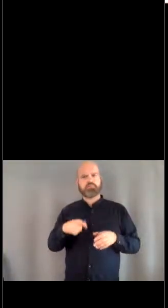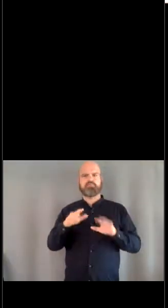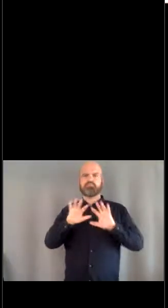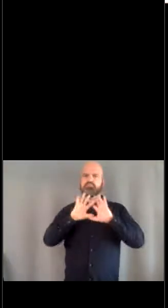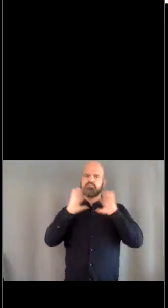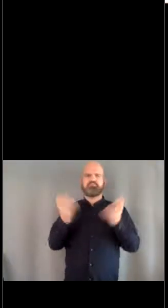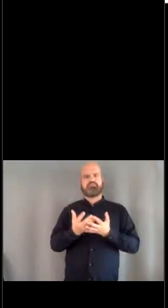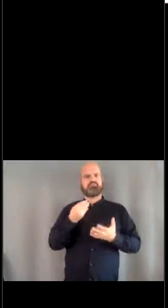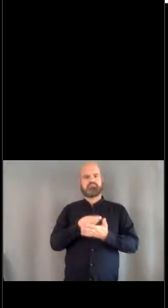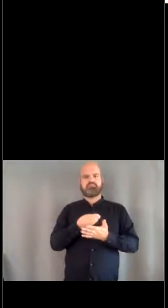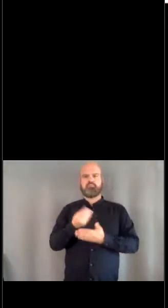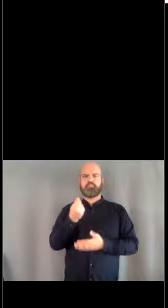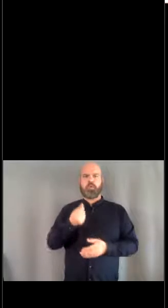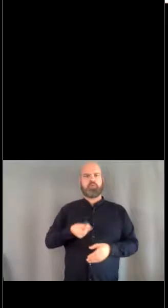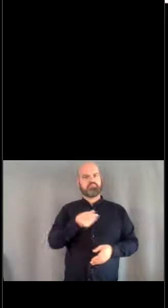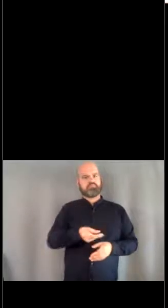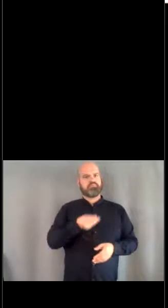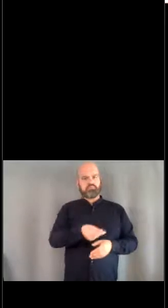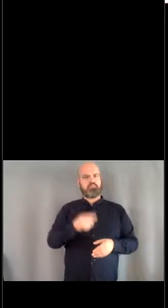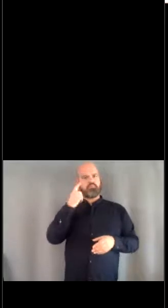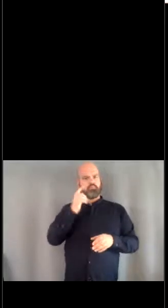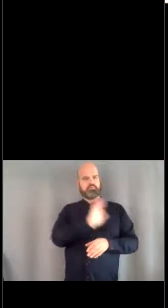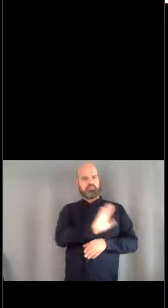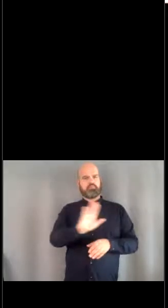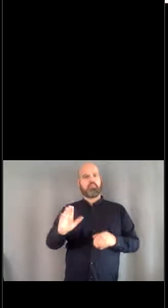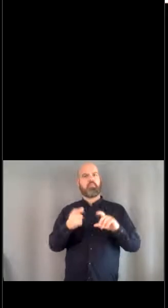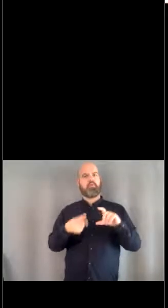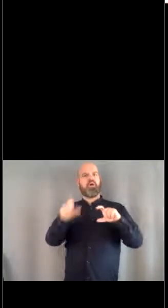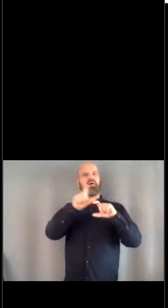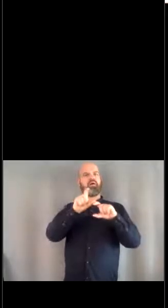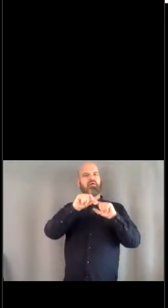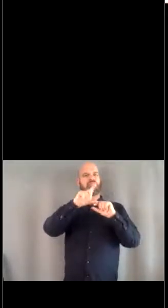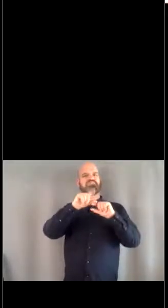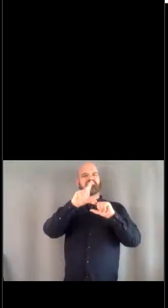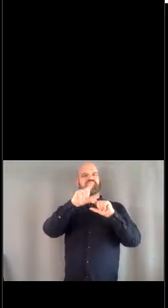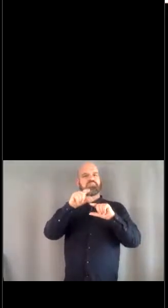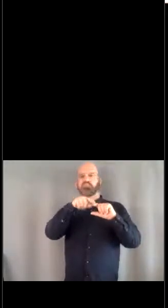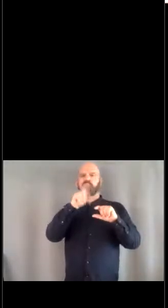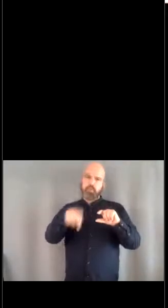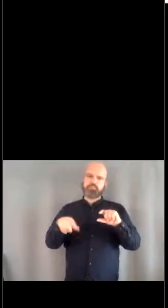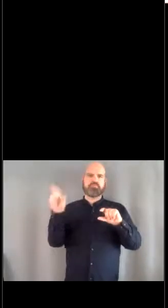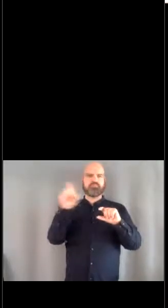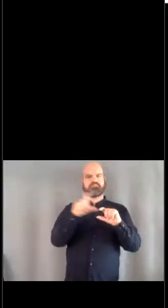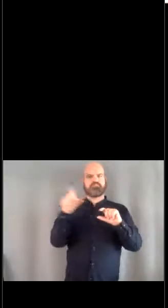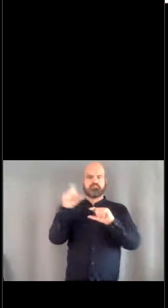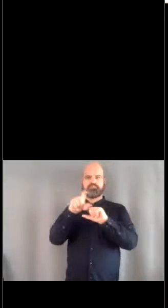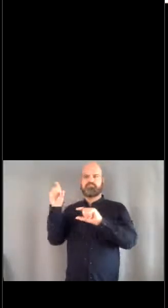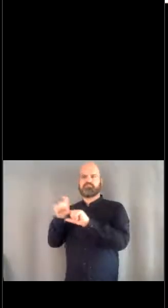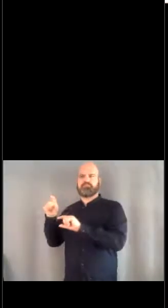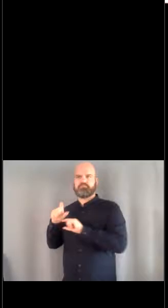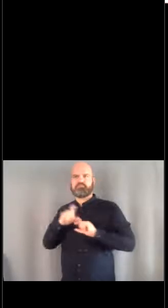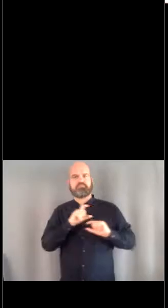The amounts are small so they don't cover the extra cost, but the intent of the programme is to do that.